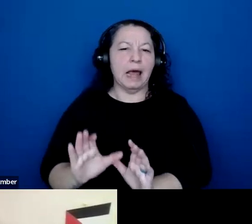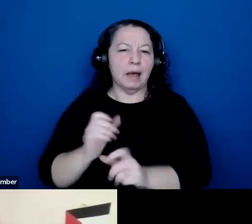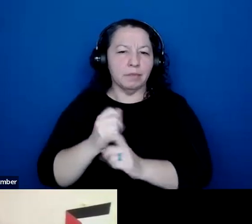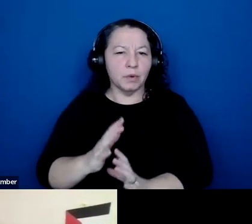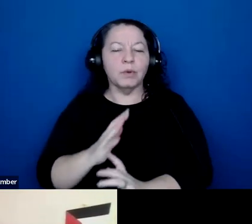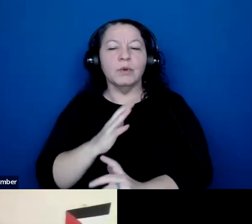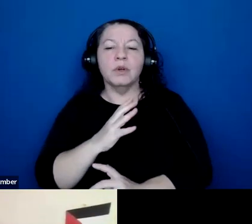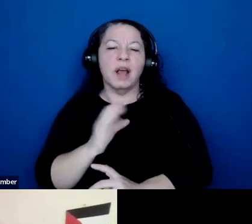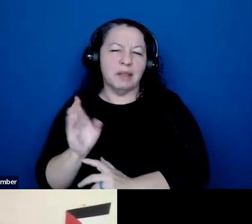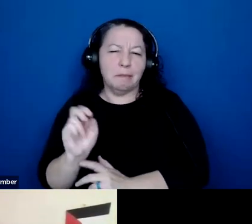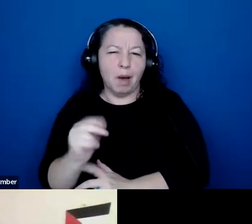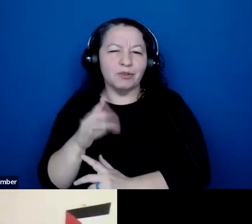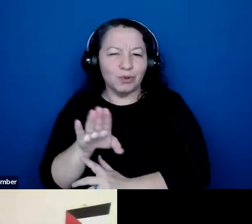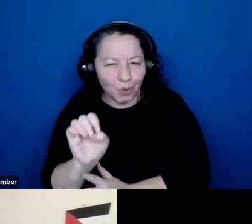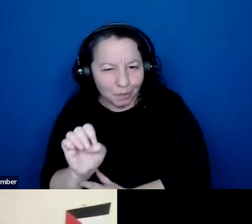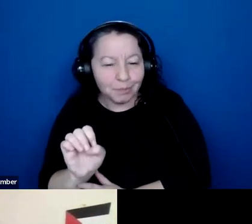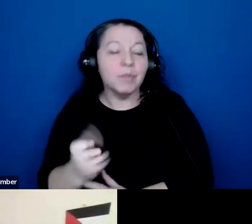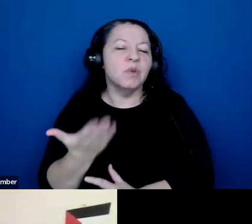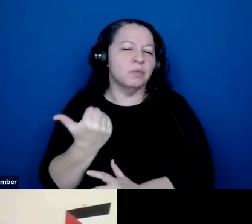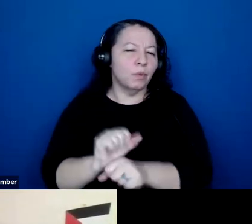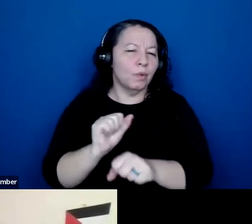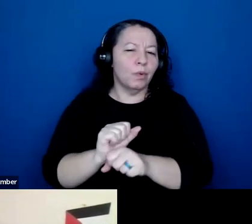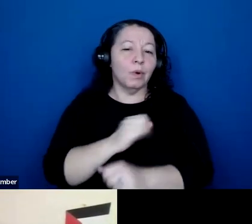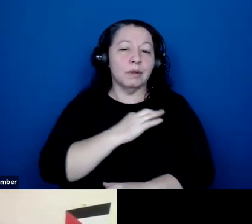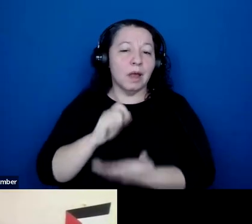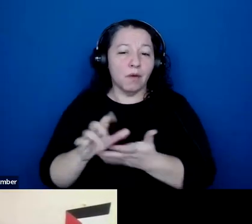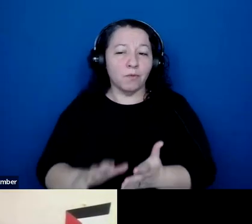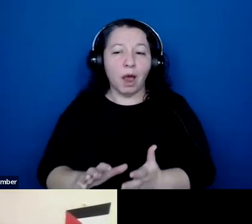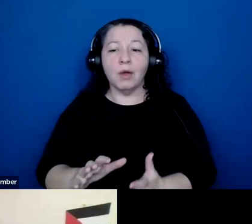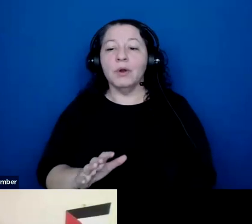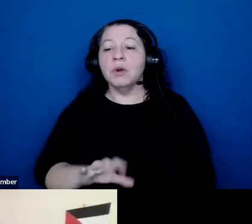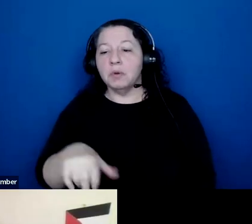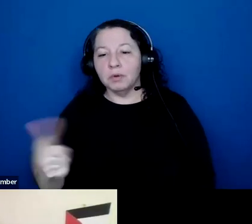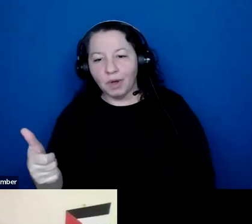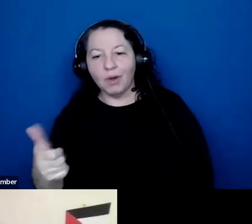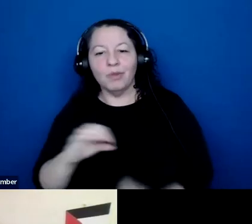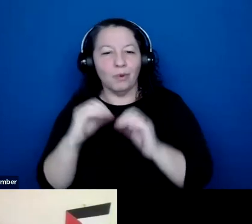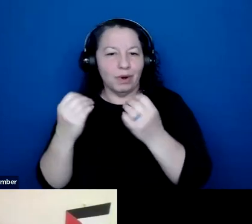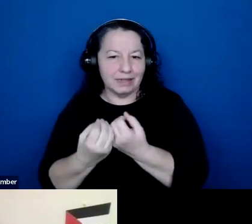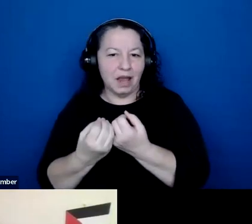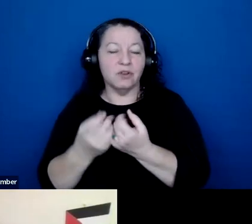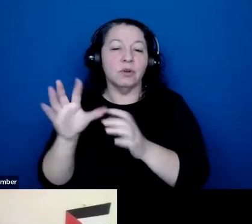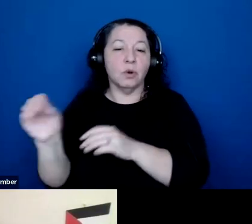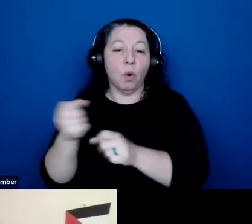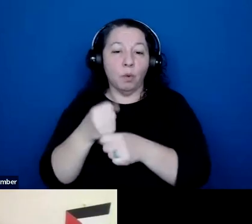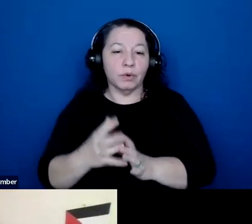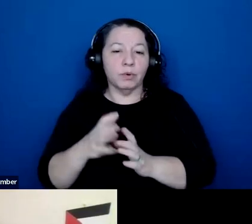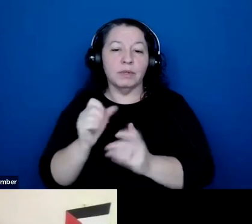Earlier, she worked as a staff writer at Gizmodo's climate vertical Earther, where she also co-produced a season of the podcast Drilled